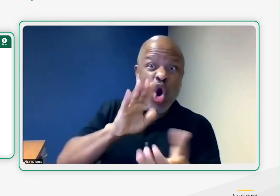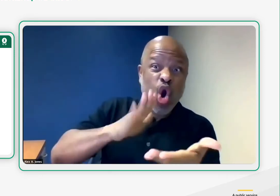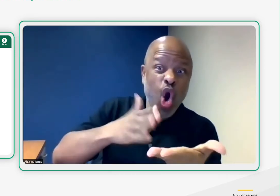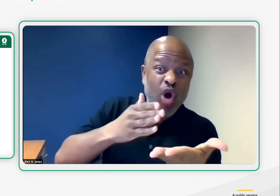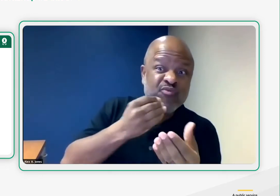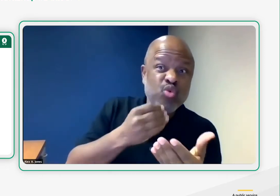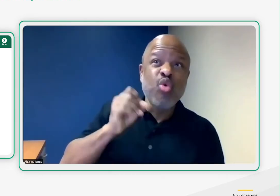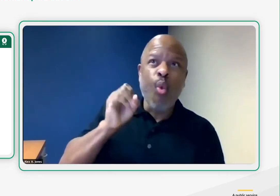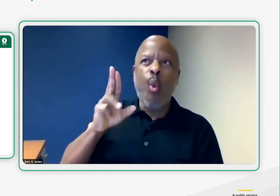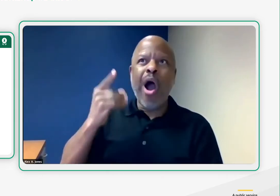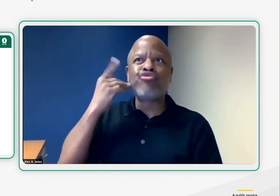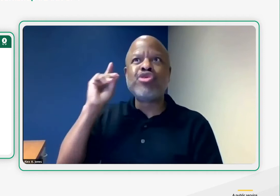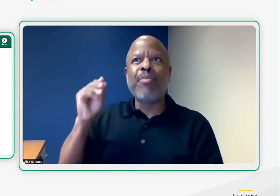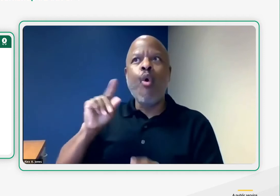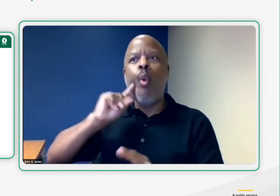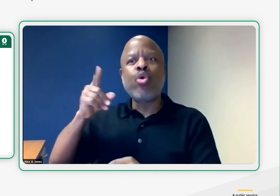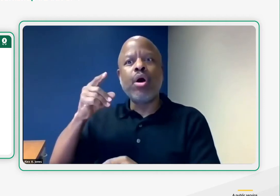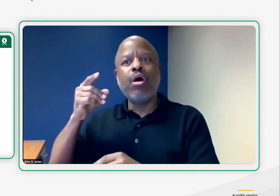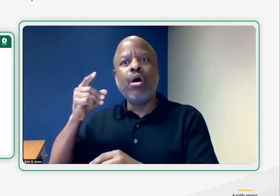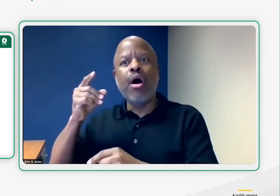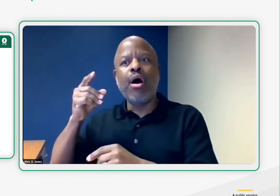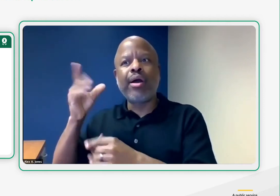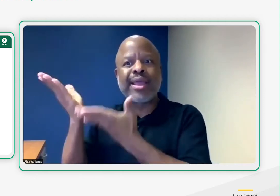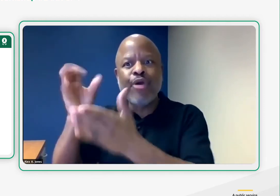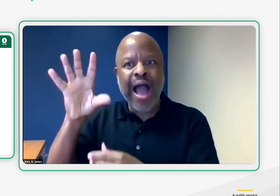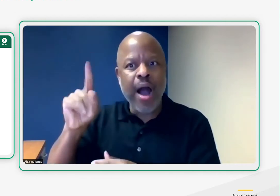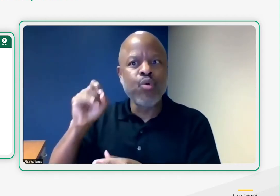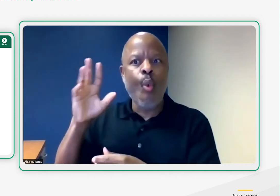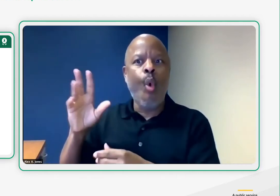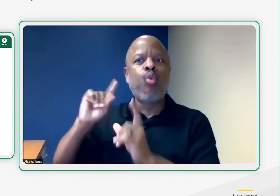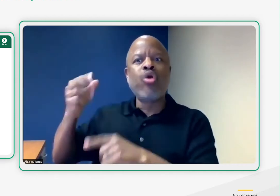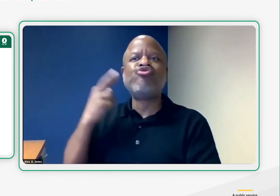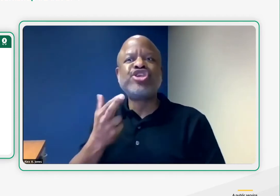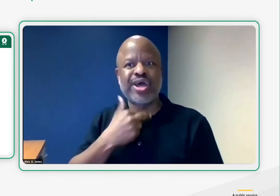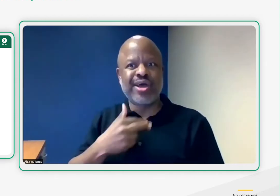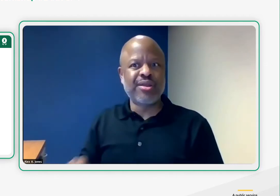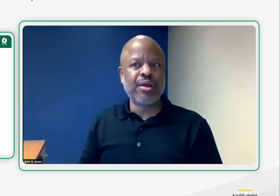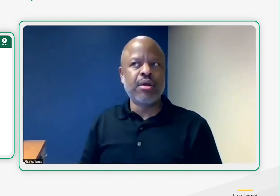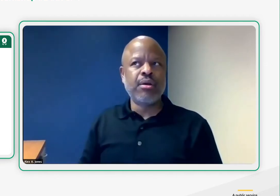what I want to cook, or if I should just go get some quick takeout or something from a